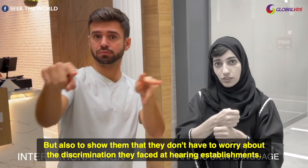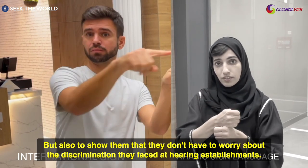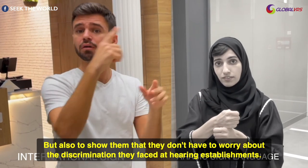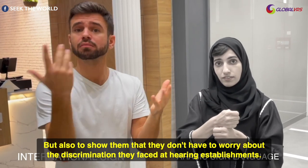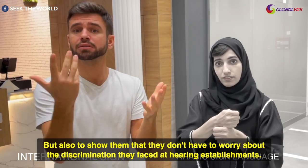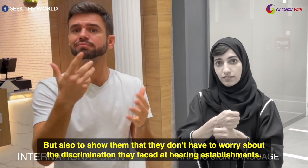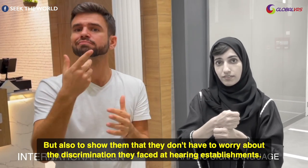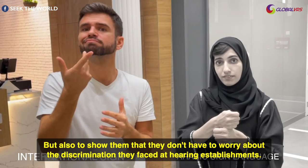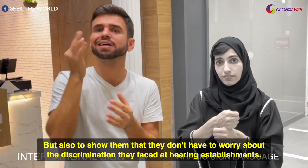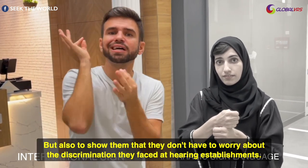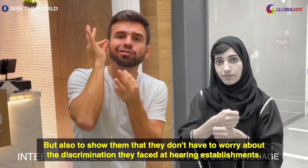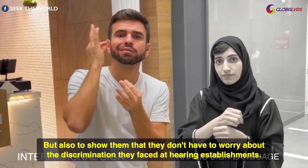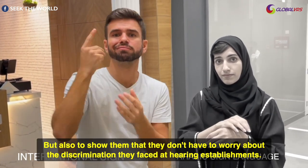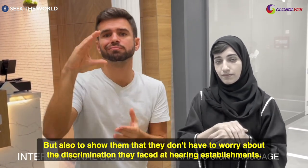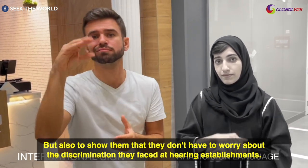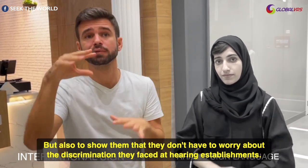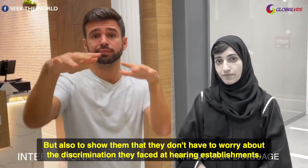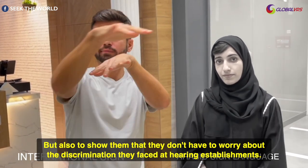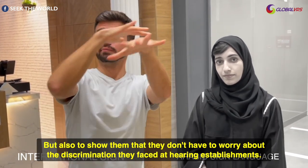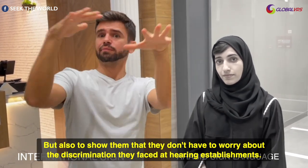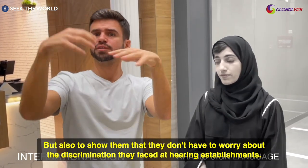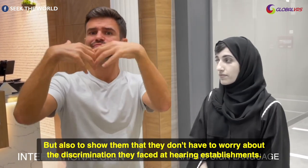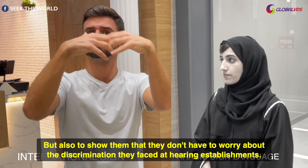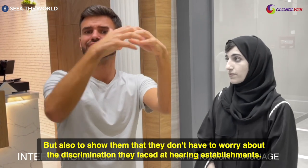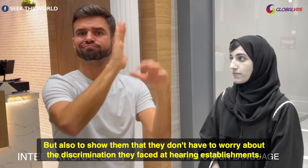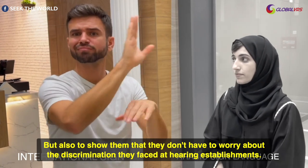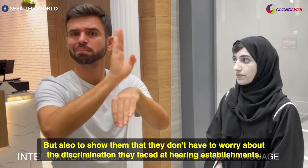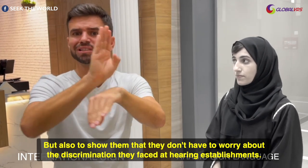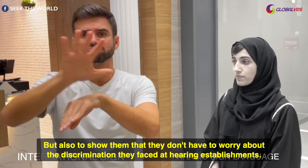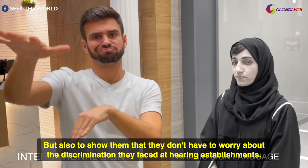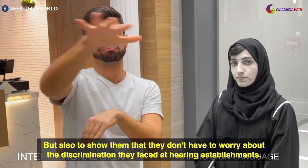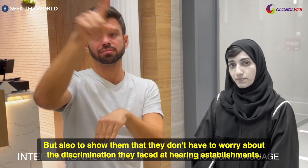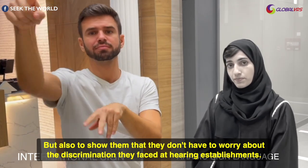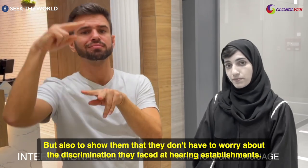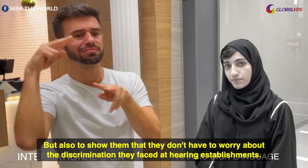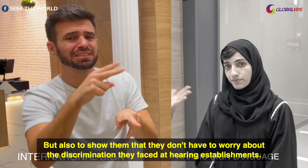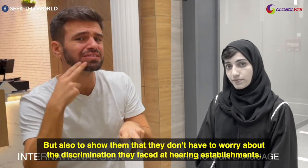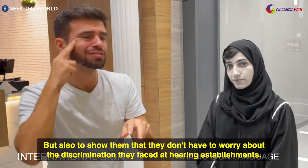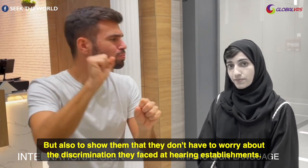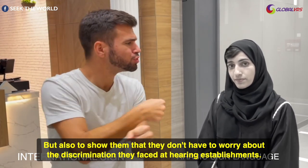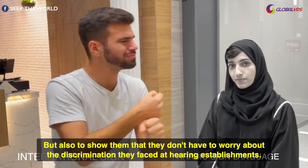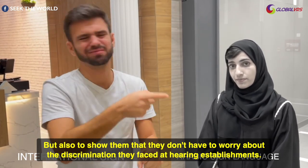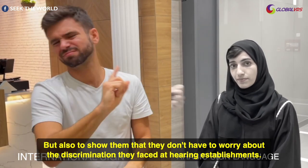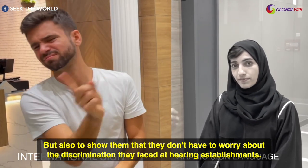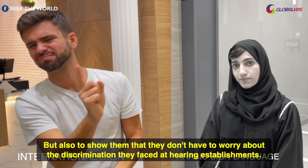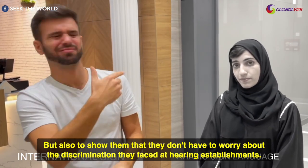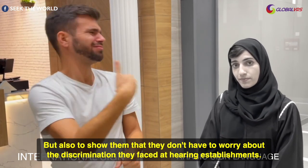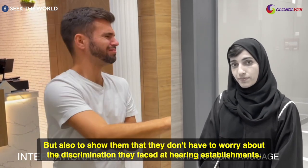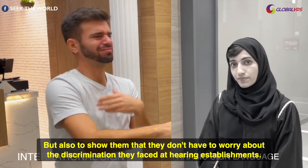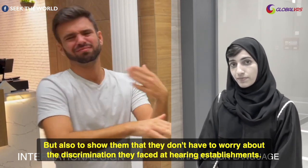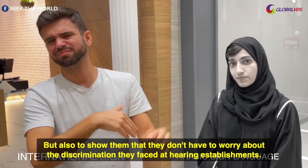I want the companies to acknowledge that Deaf people can work well. I hope they all will hire more Deaf employees in the future.